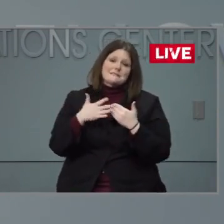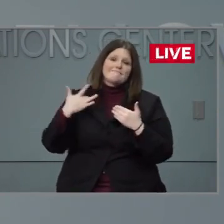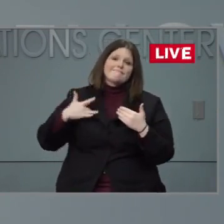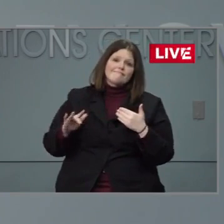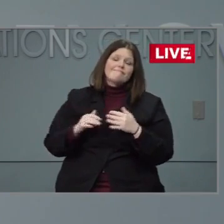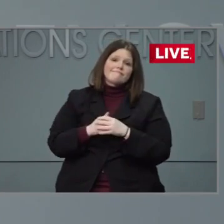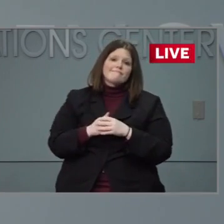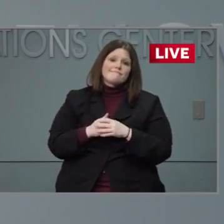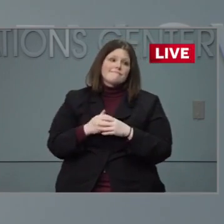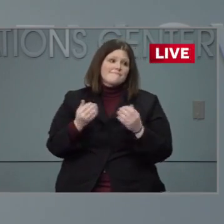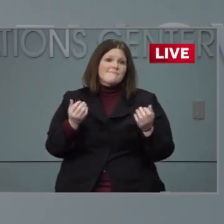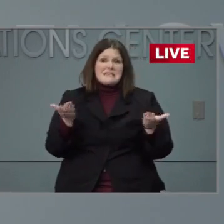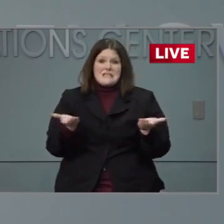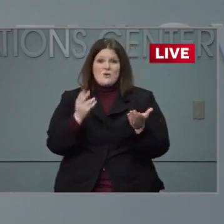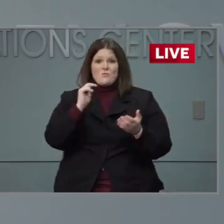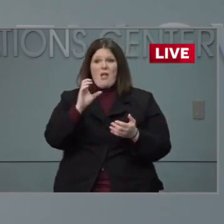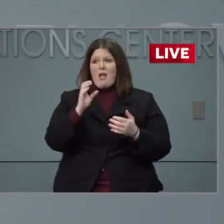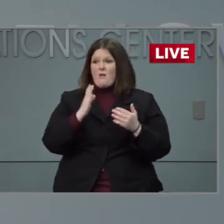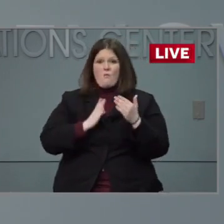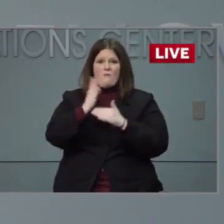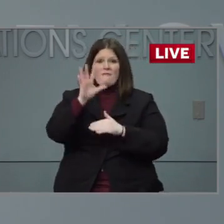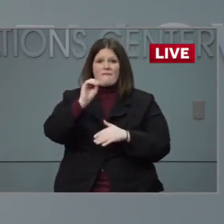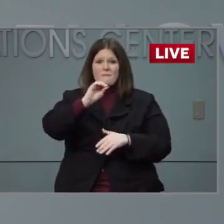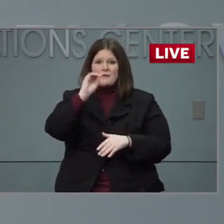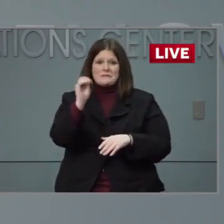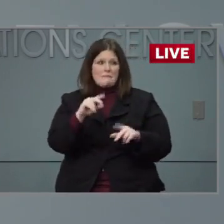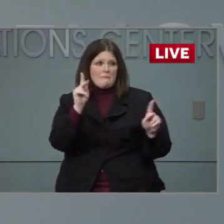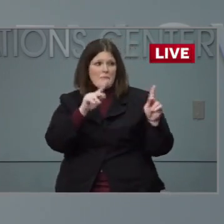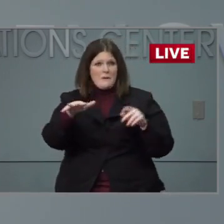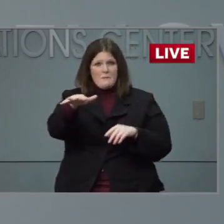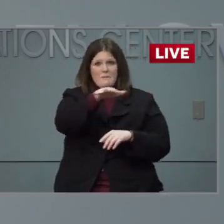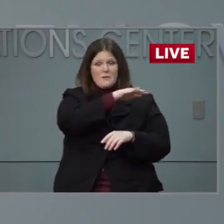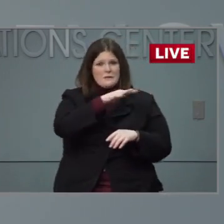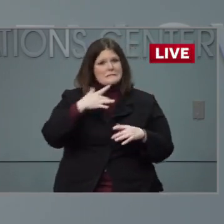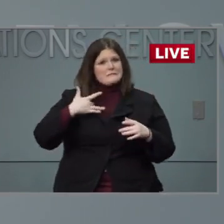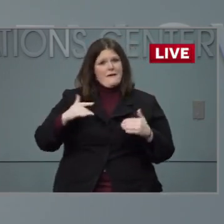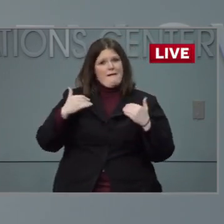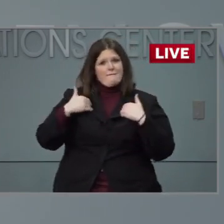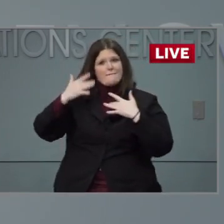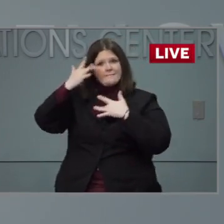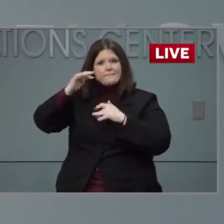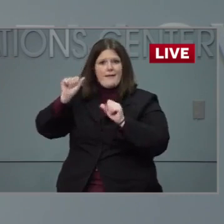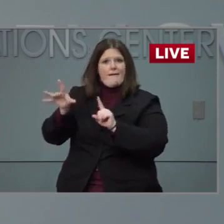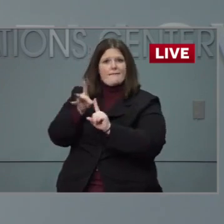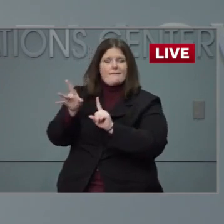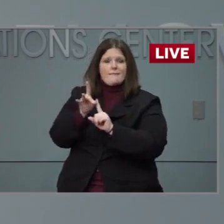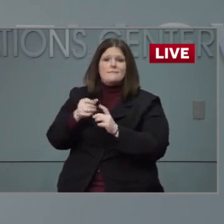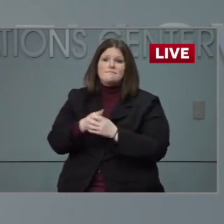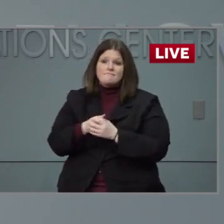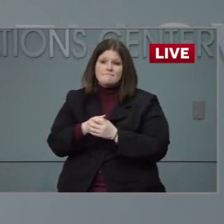COVID-19 IS HIGHLY CONTAGIOUS AND MORE THAN HALF OF NORTH CAROLINIANS ARE AT HIGH RISK FOR SERIOUS ILLNESS.